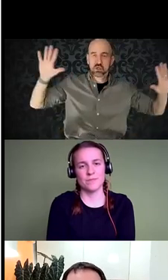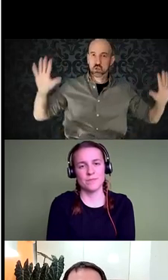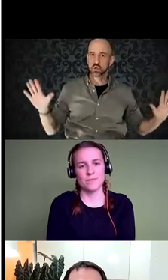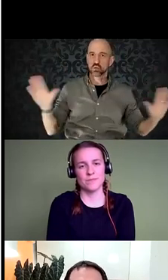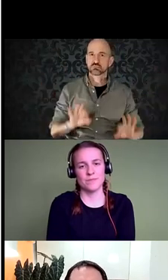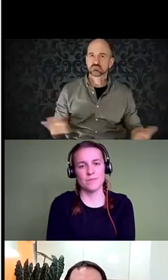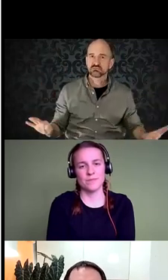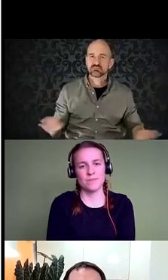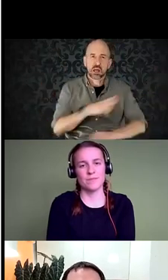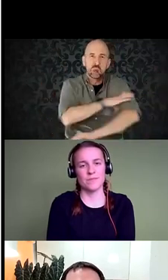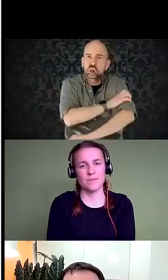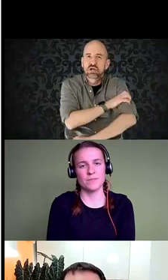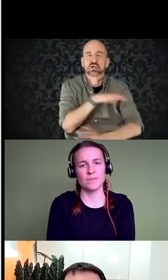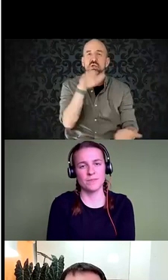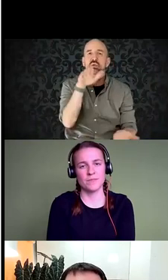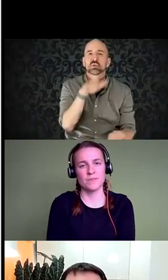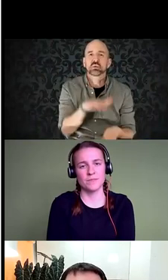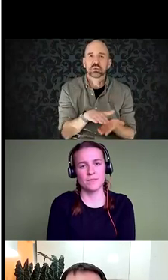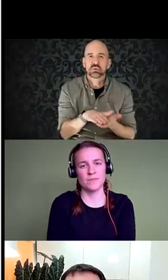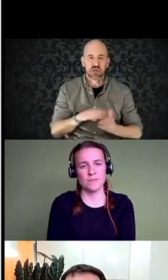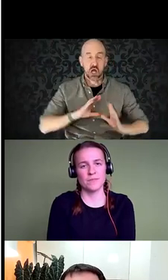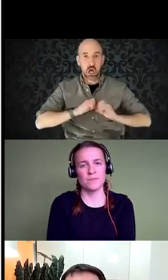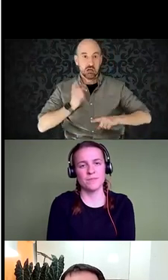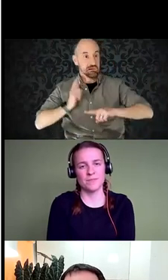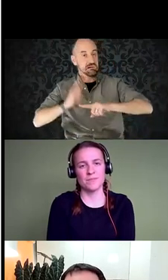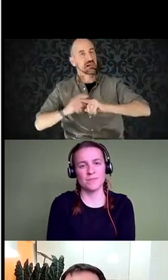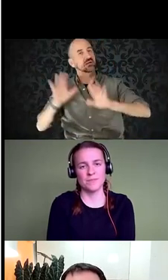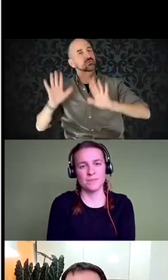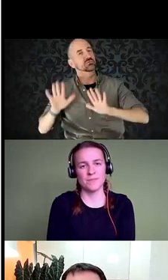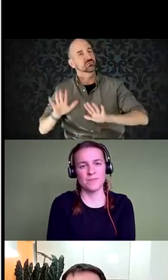activity, or fight or flight response,